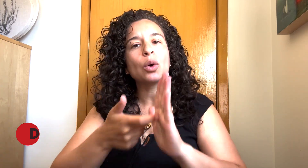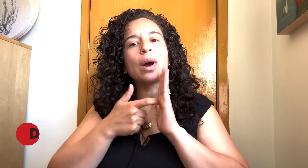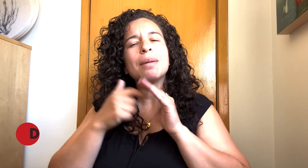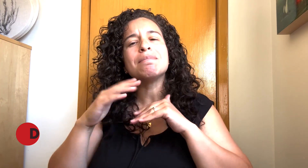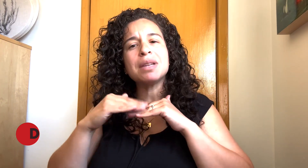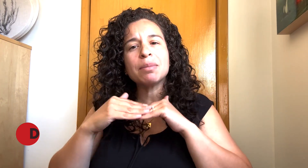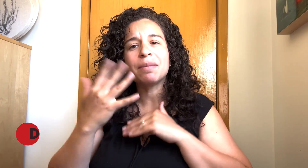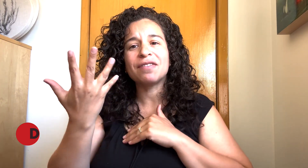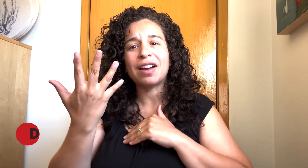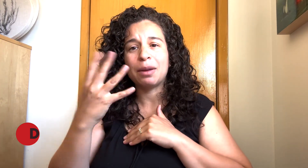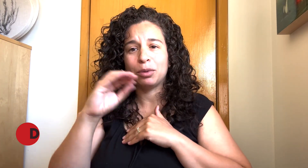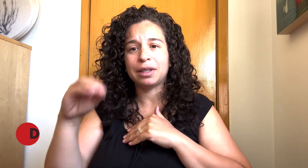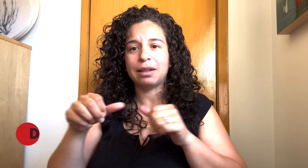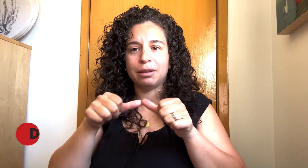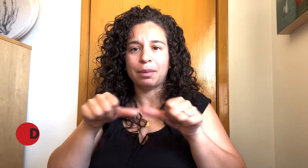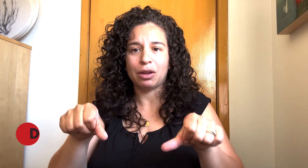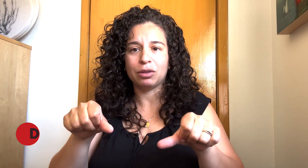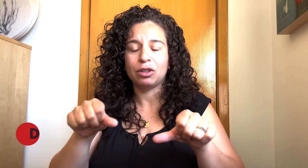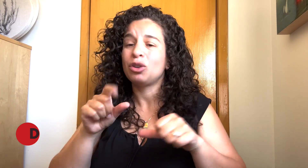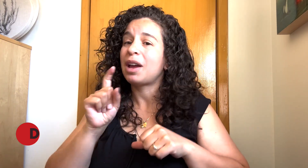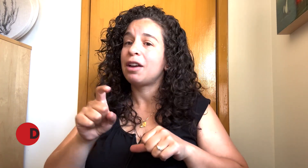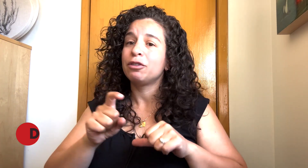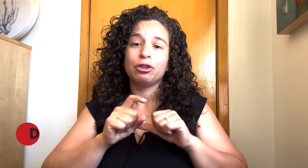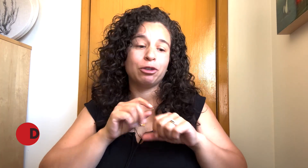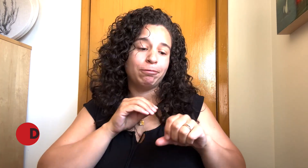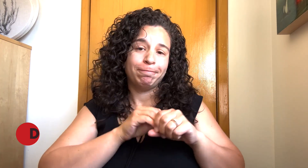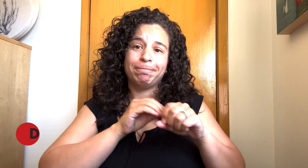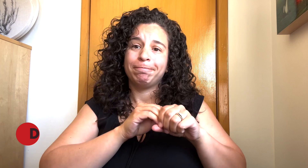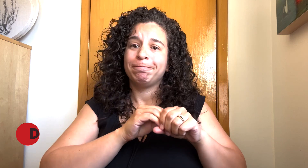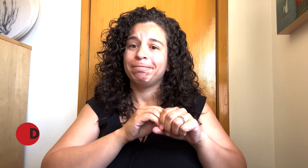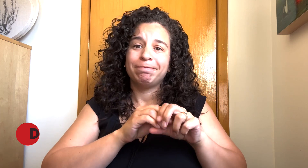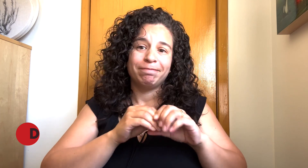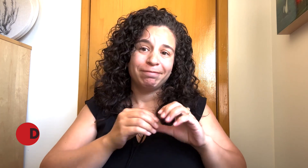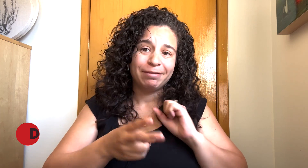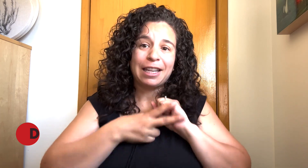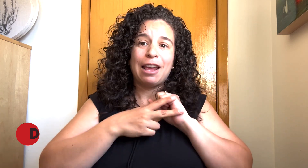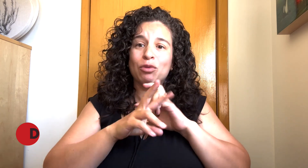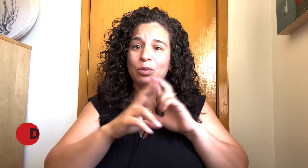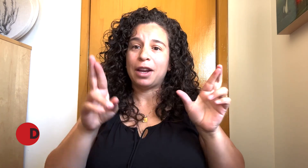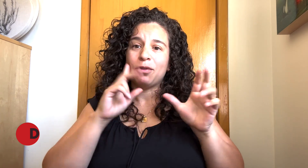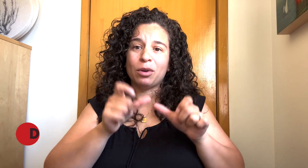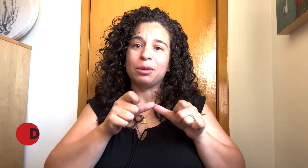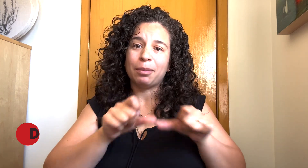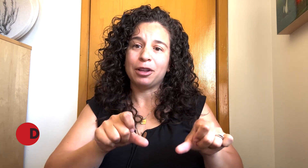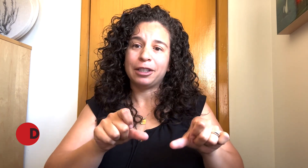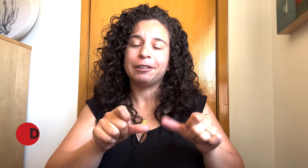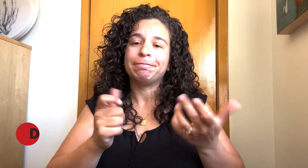a minimum of a 5% deposit. You have to save and be prepared to pay the deposit.